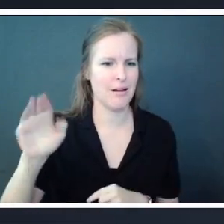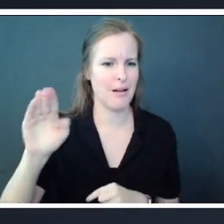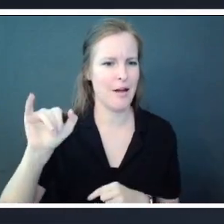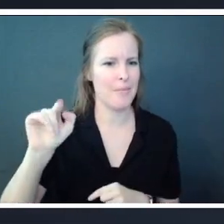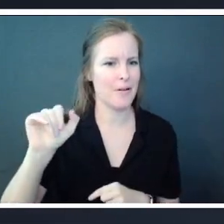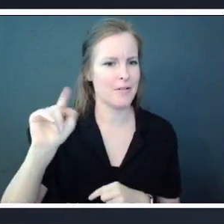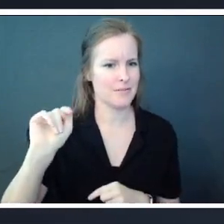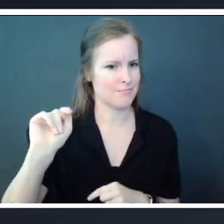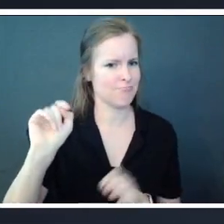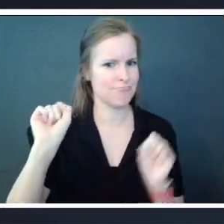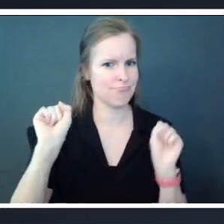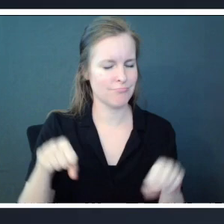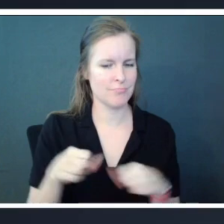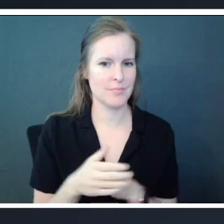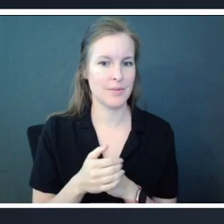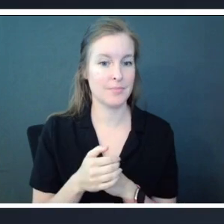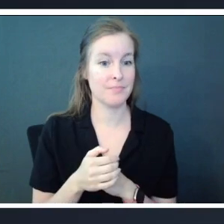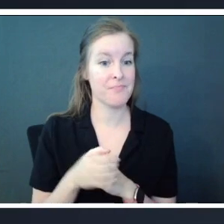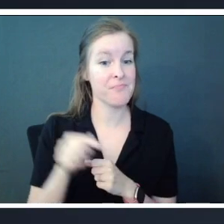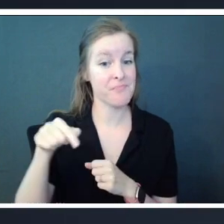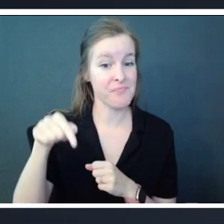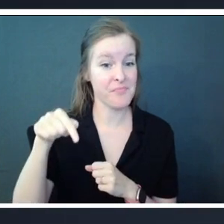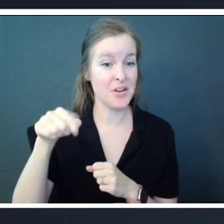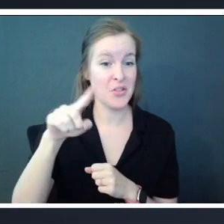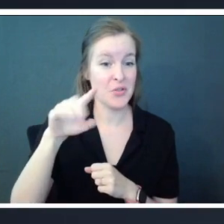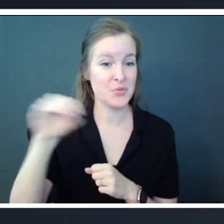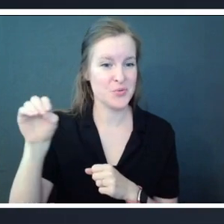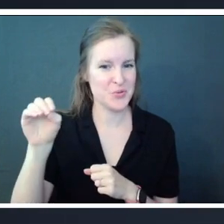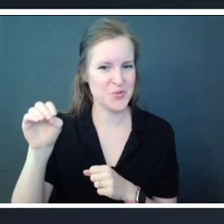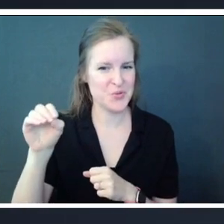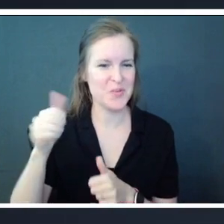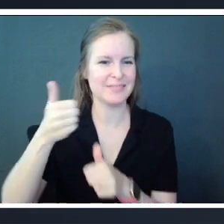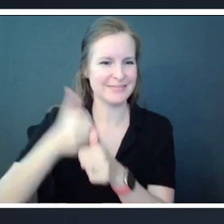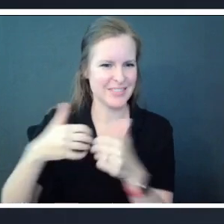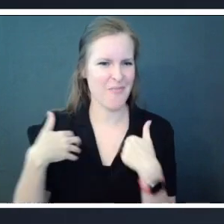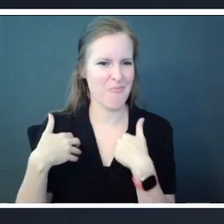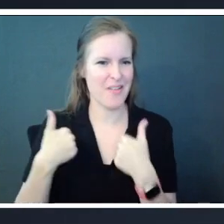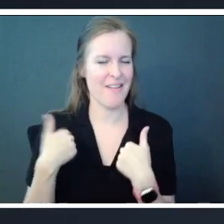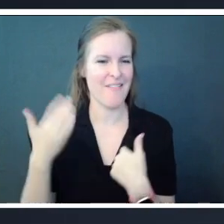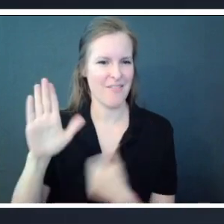each animal lives in their habitat just like they would in the wild. Let's go visit some animals to